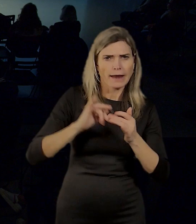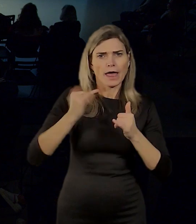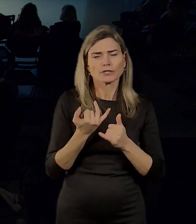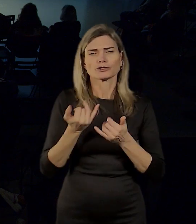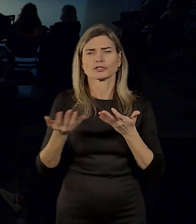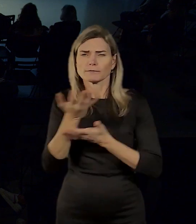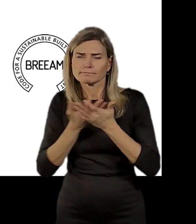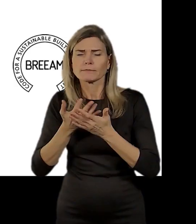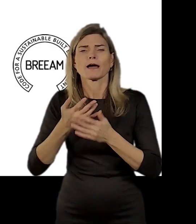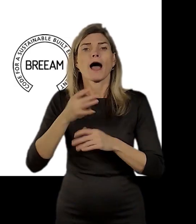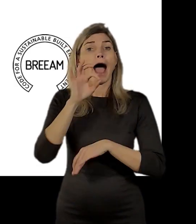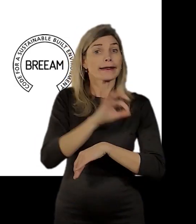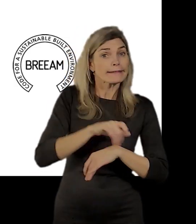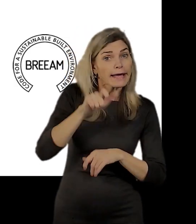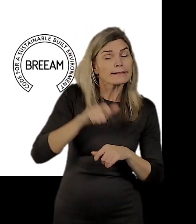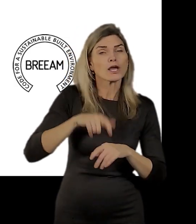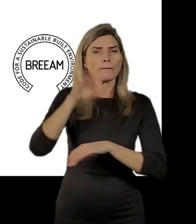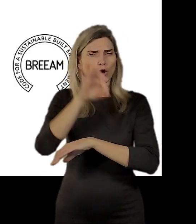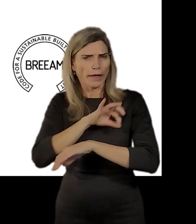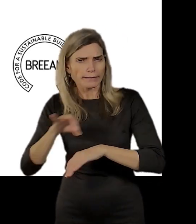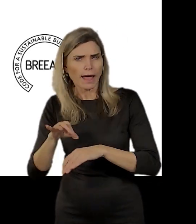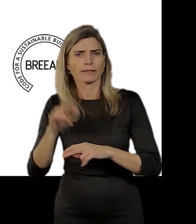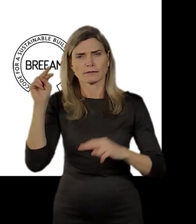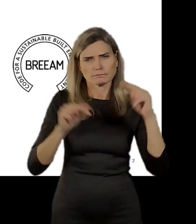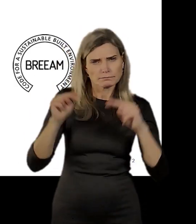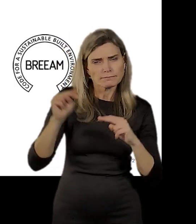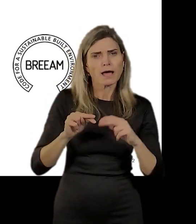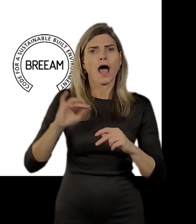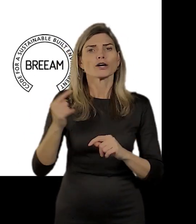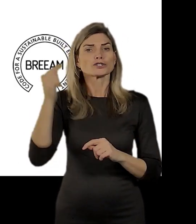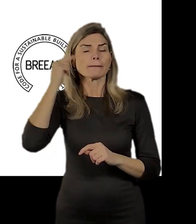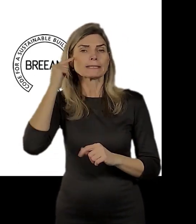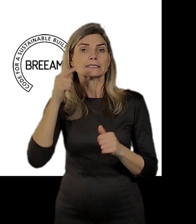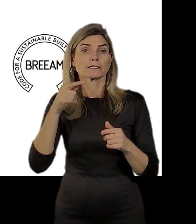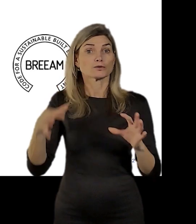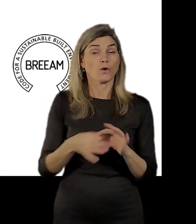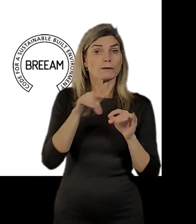These are the main pillars that I would like to quickly introduce you to now.